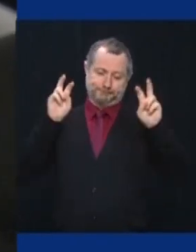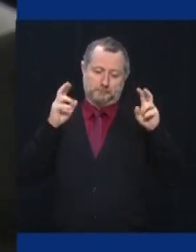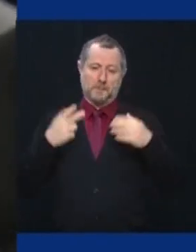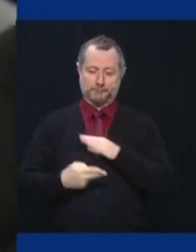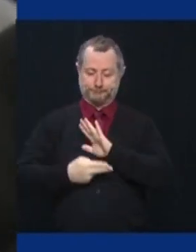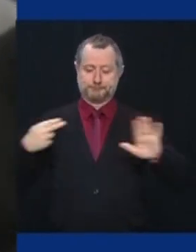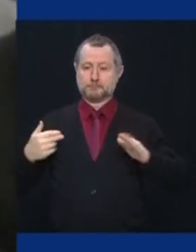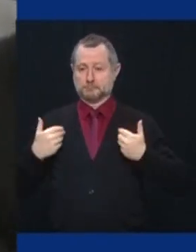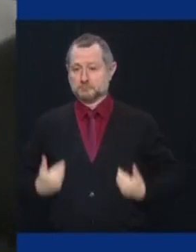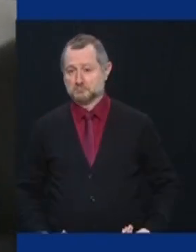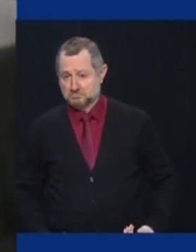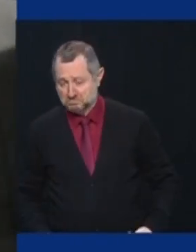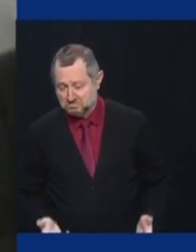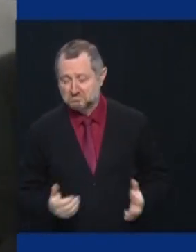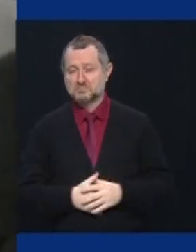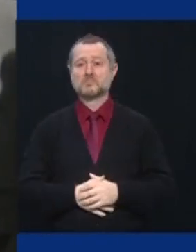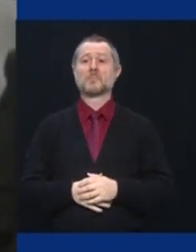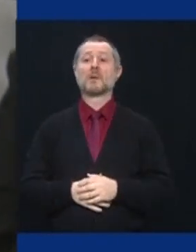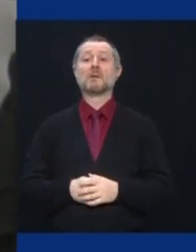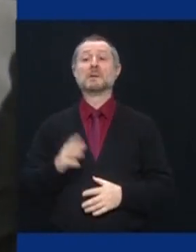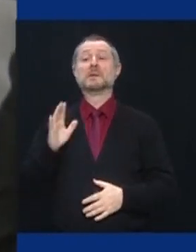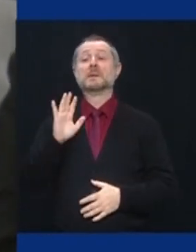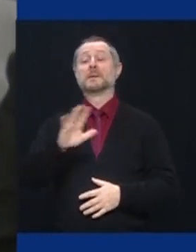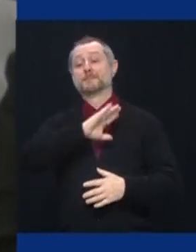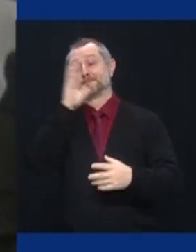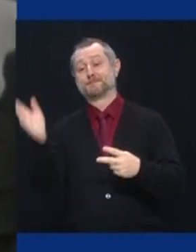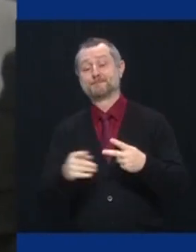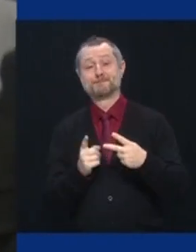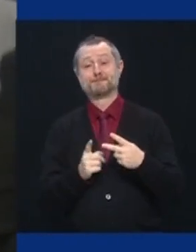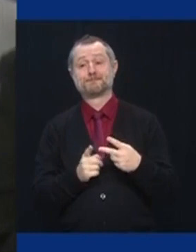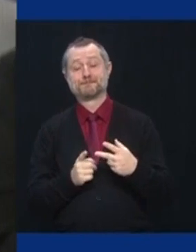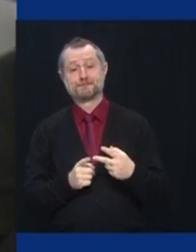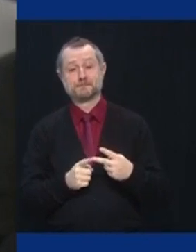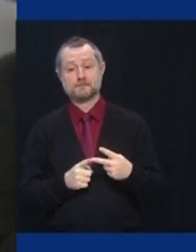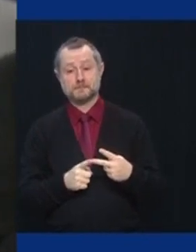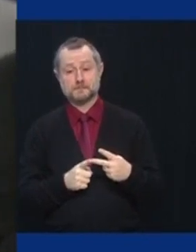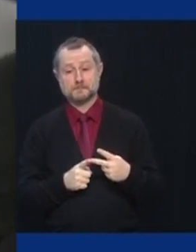THAT MEANS PEOPLE LIKE AS OLD AS